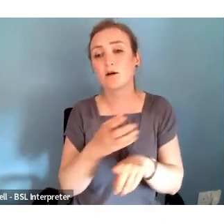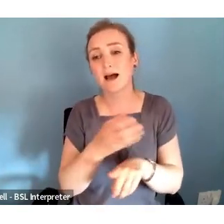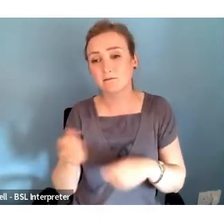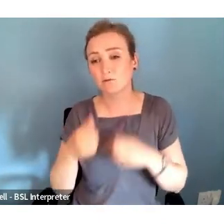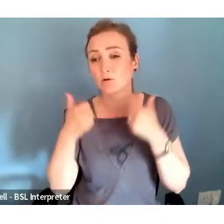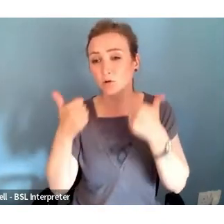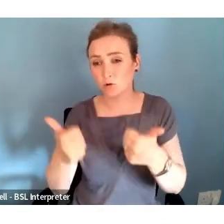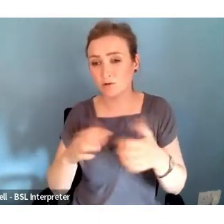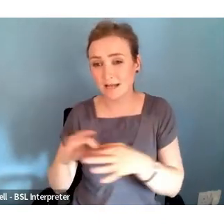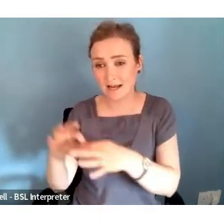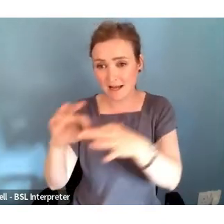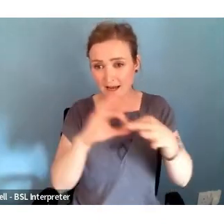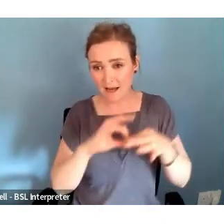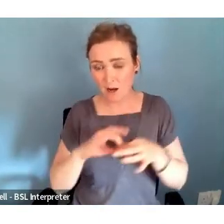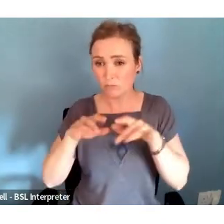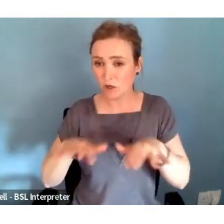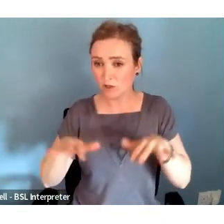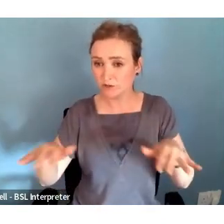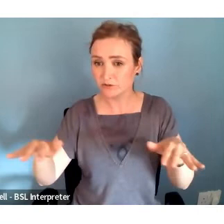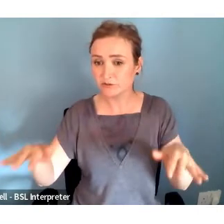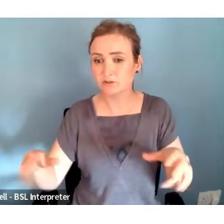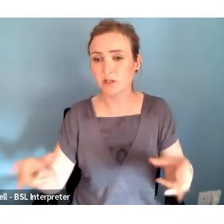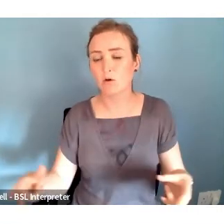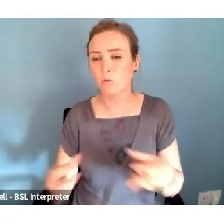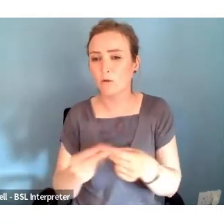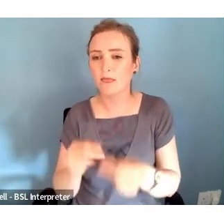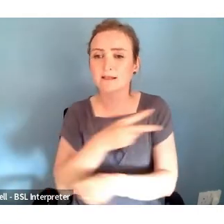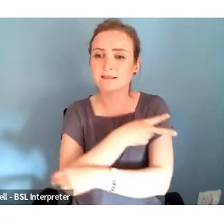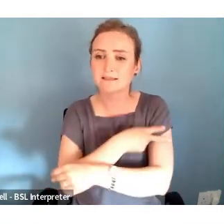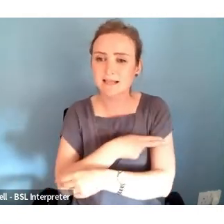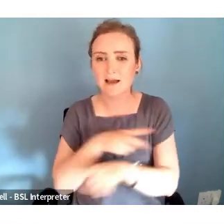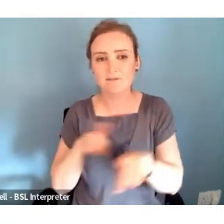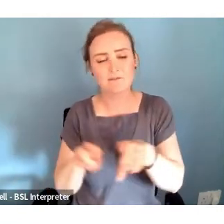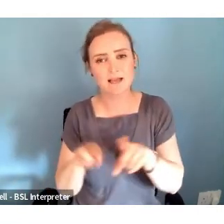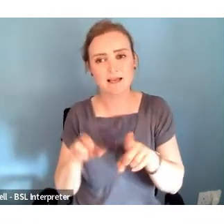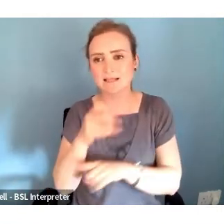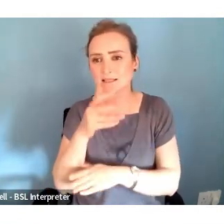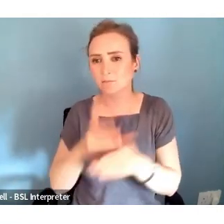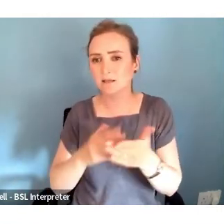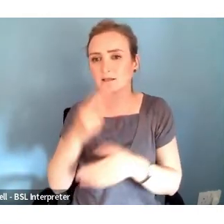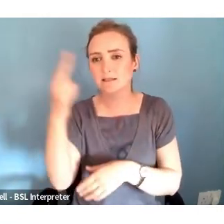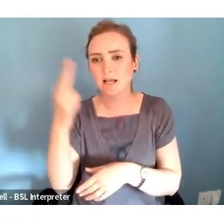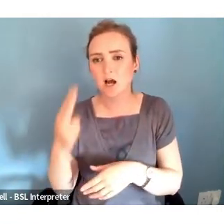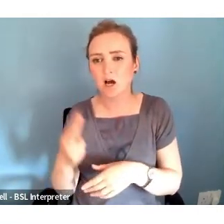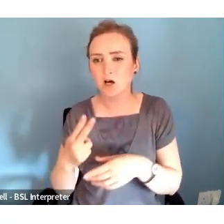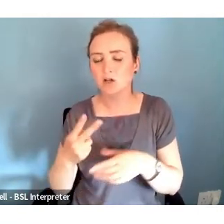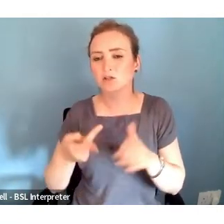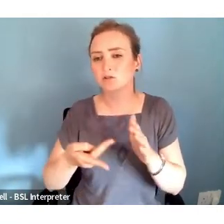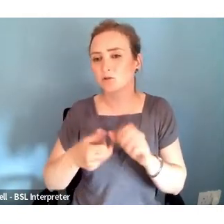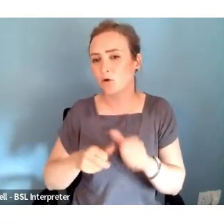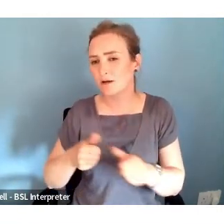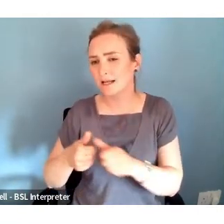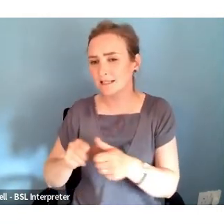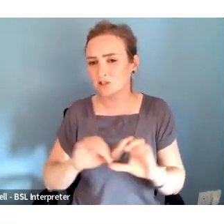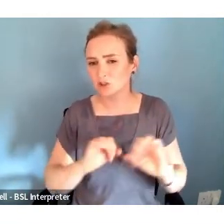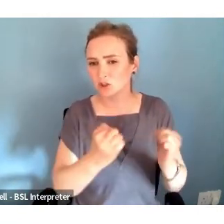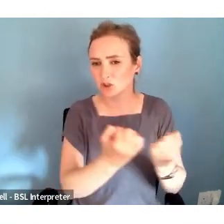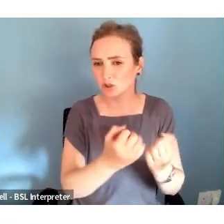our staff northings like disability arts organisations; and we will get -- really